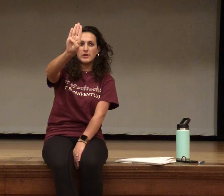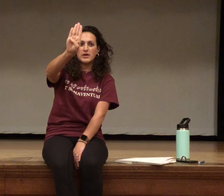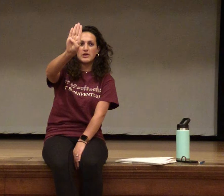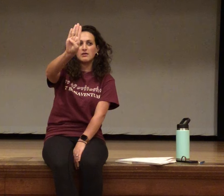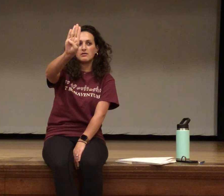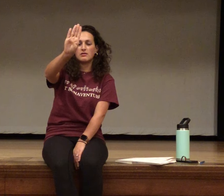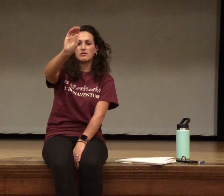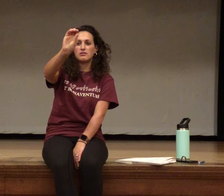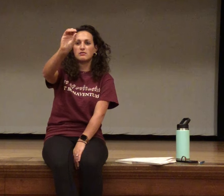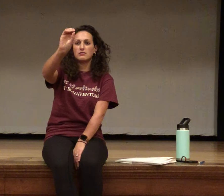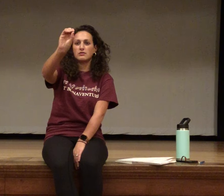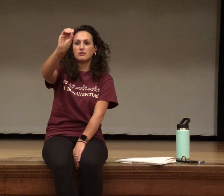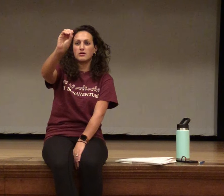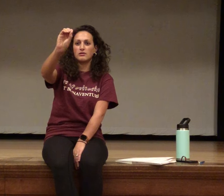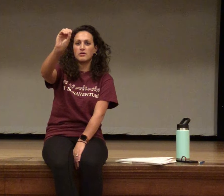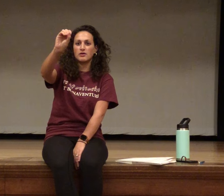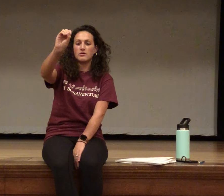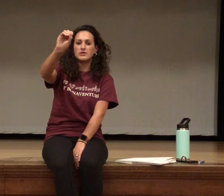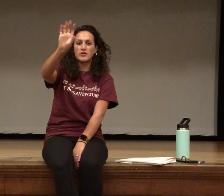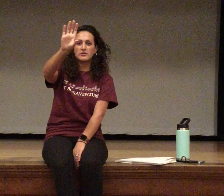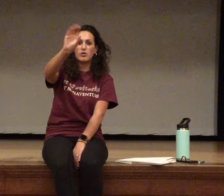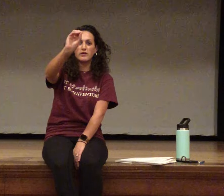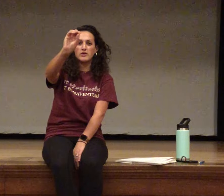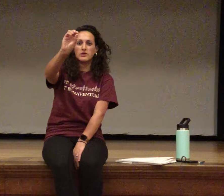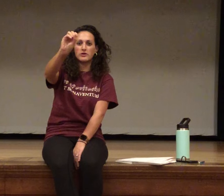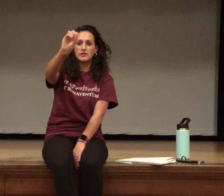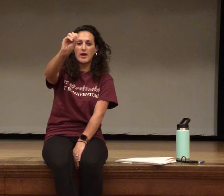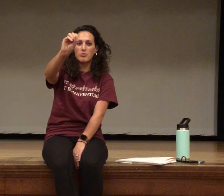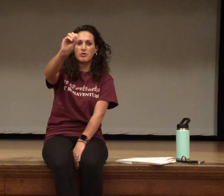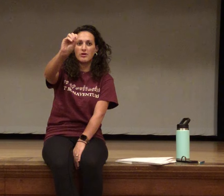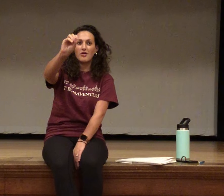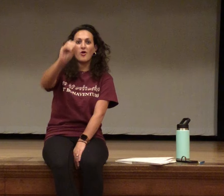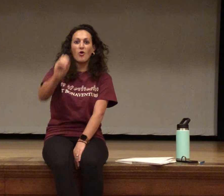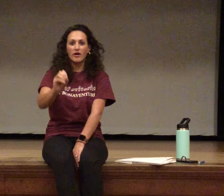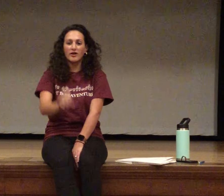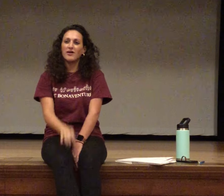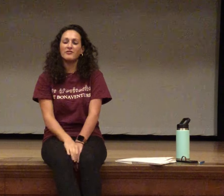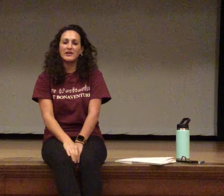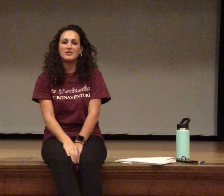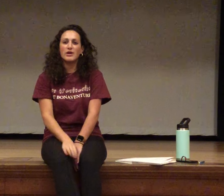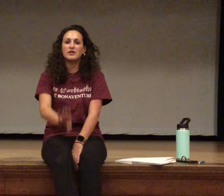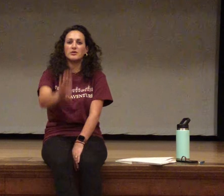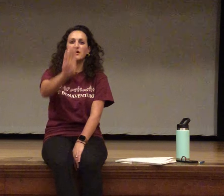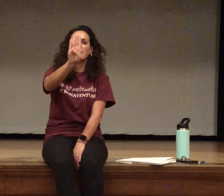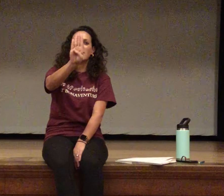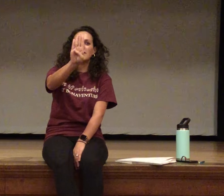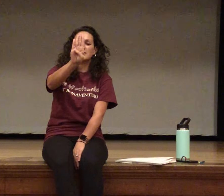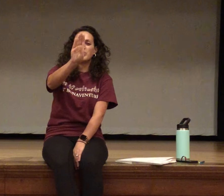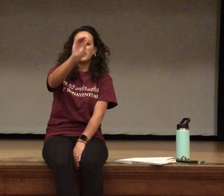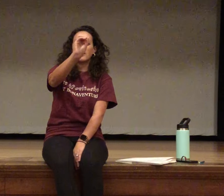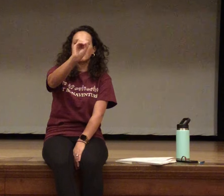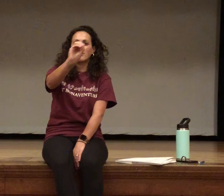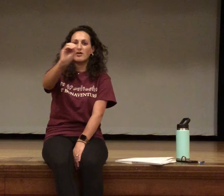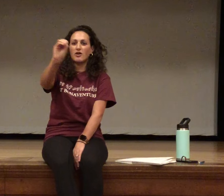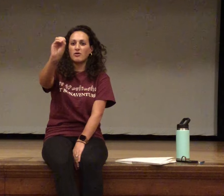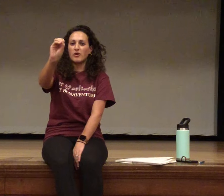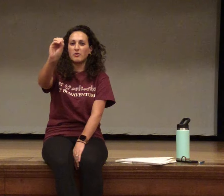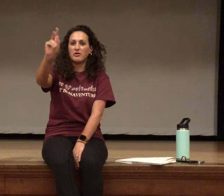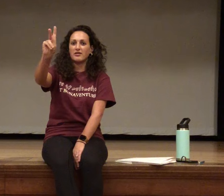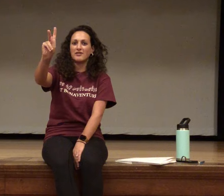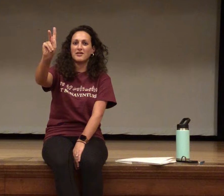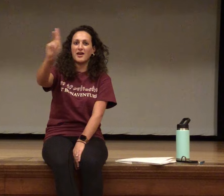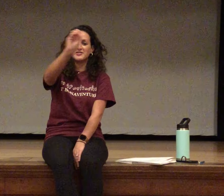e oh oh so that's one that you can either tap or a fancy way to do it is b o o okay